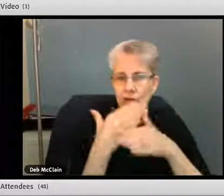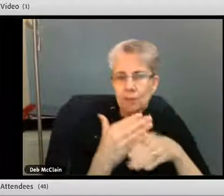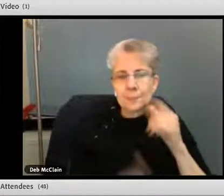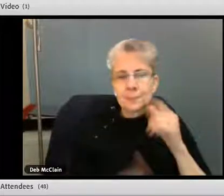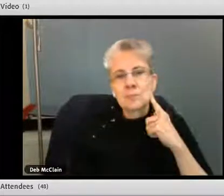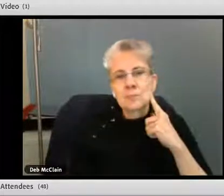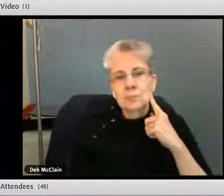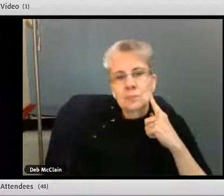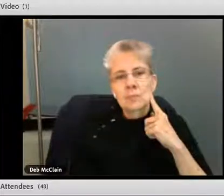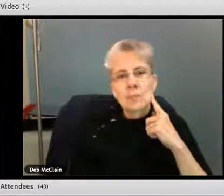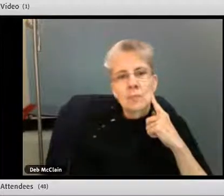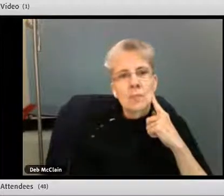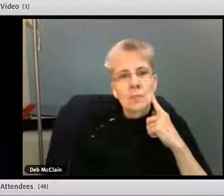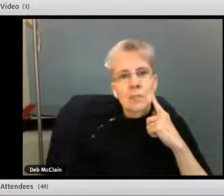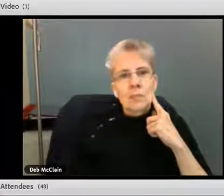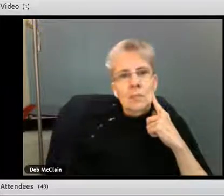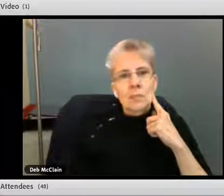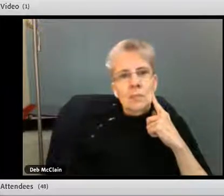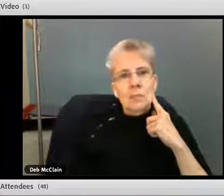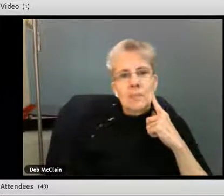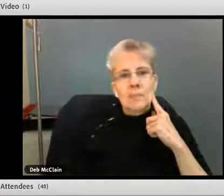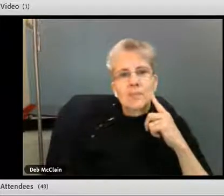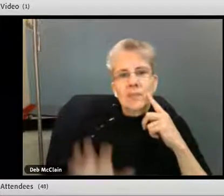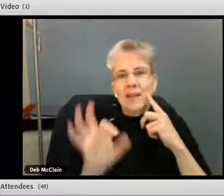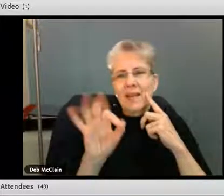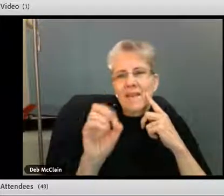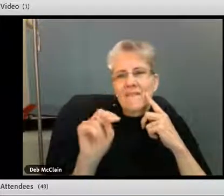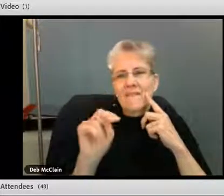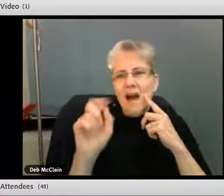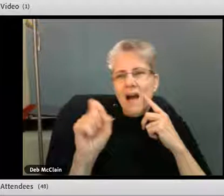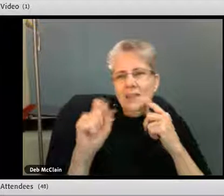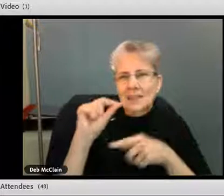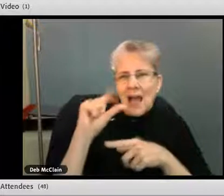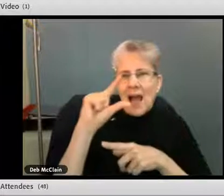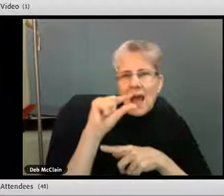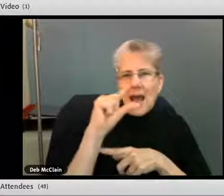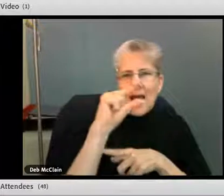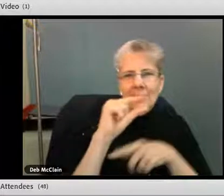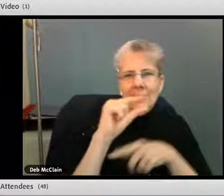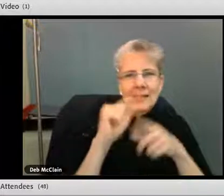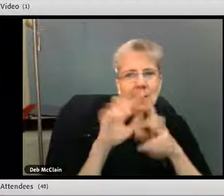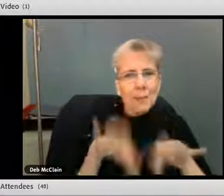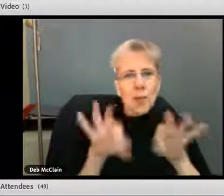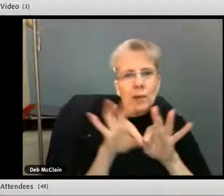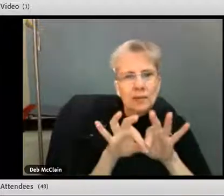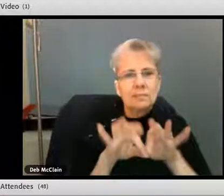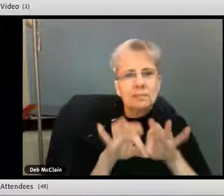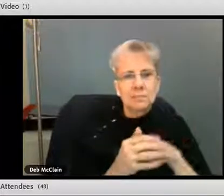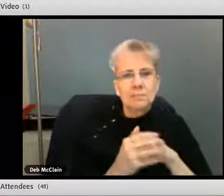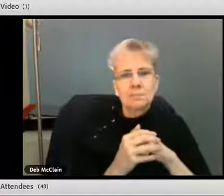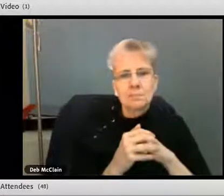And your fonts. Sure, pink, red, and purple get the most shares.